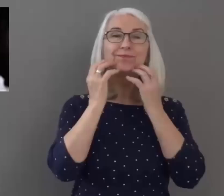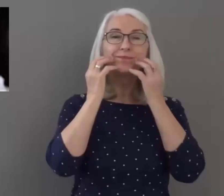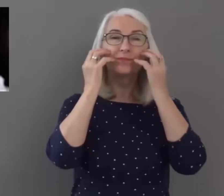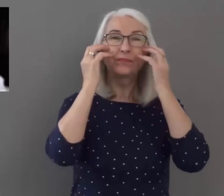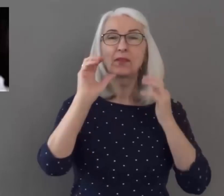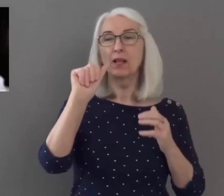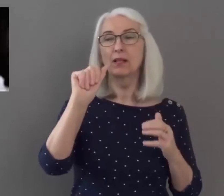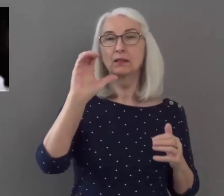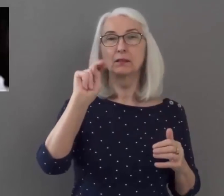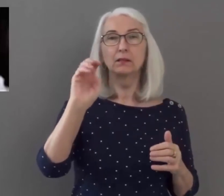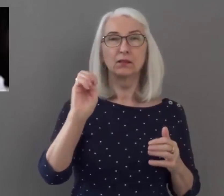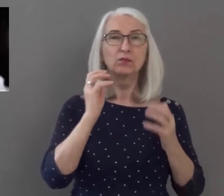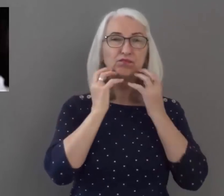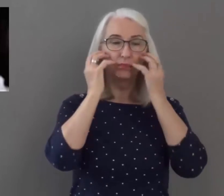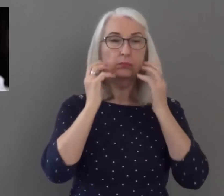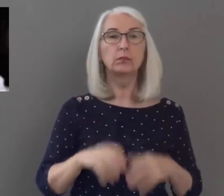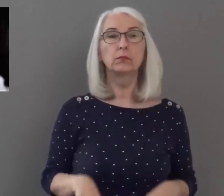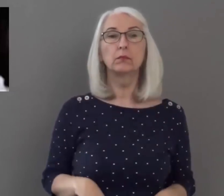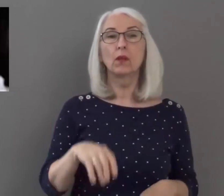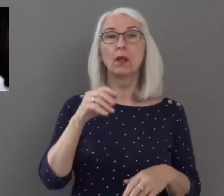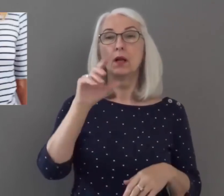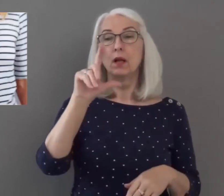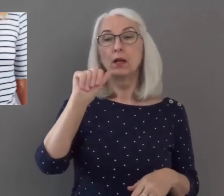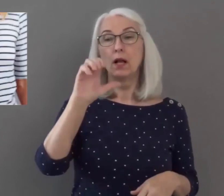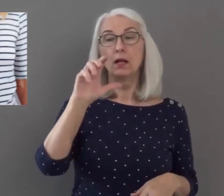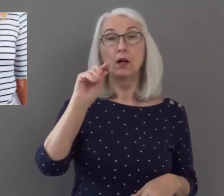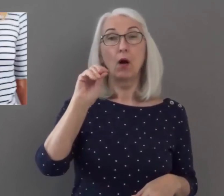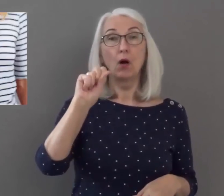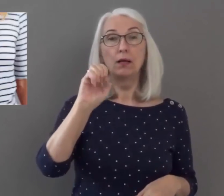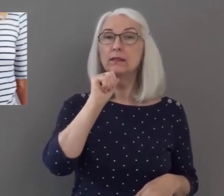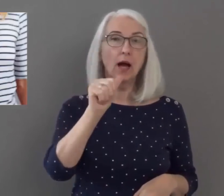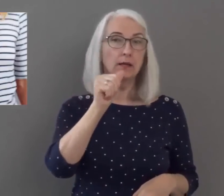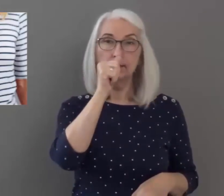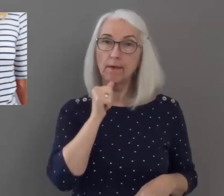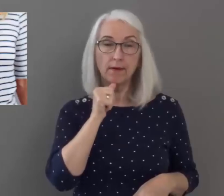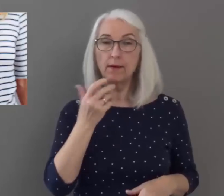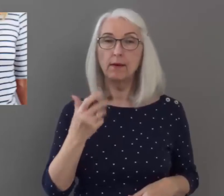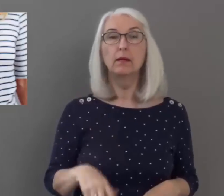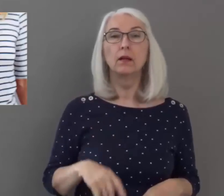~ Acne ~ Lactose intolerance